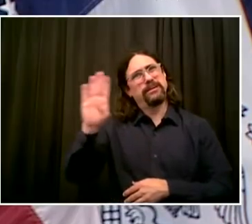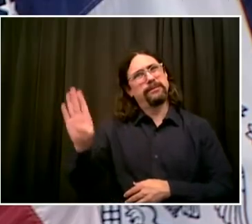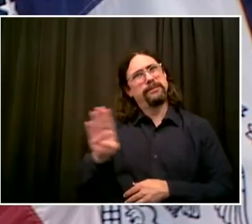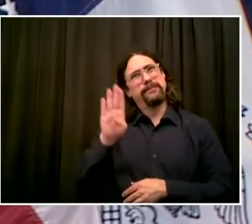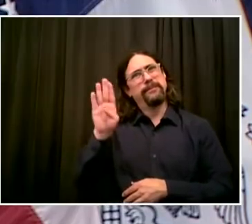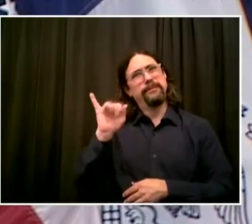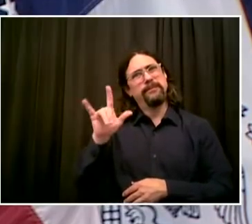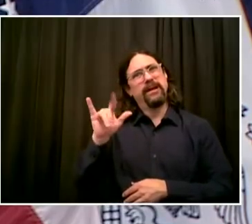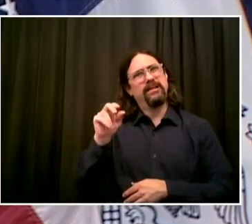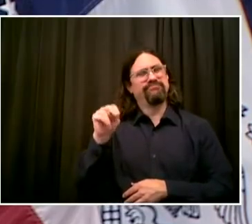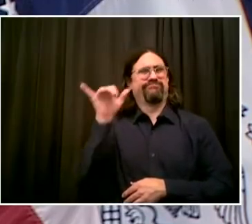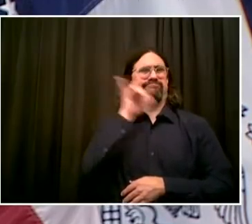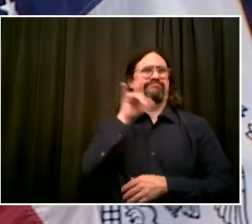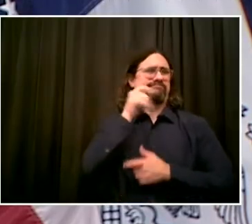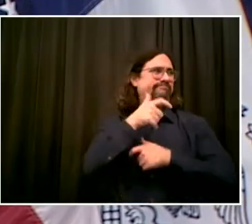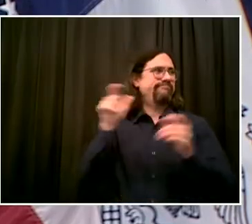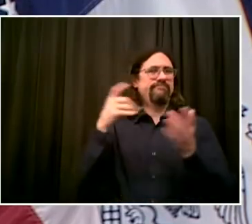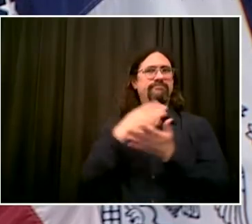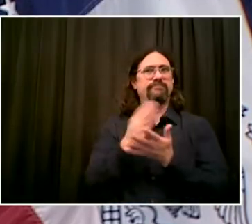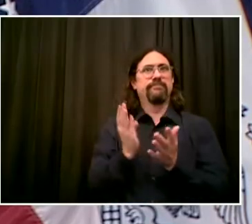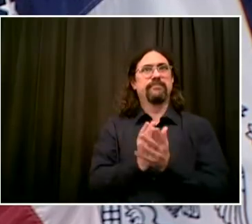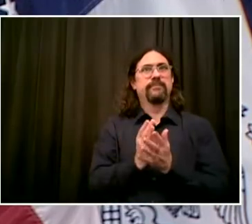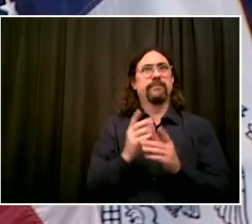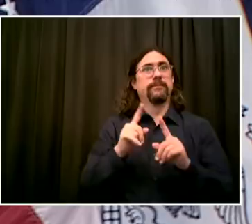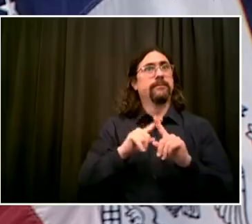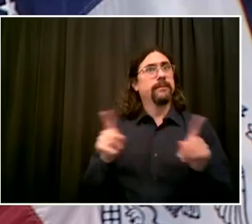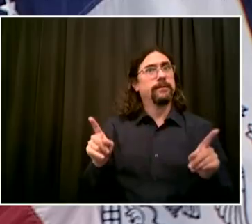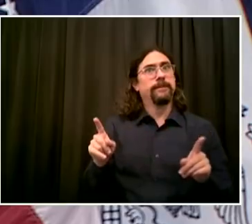CARED EEY PL ABOUT WHAT PEHAPN S,IT AFFECTS ALL 8.6 MILLION PEOPLE I REPRESENT. THIS HAS TO BE